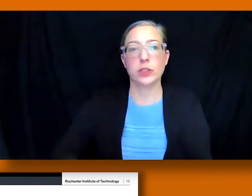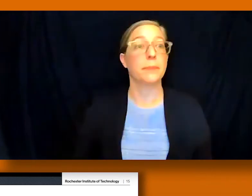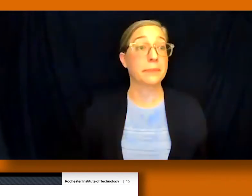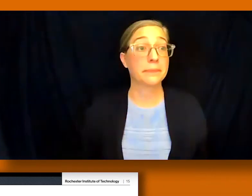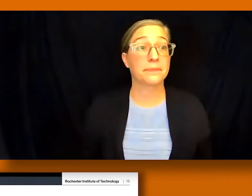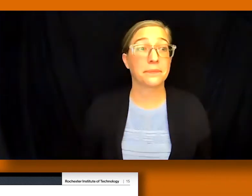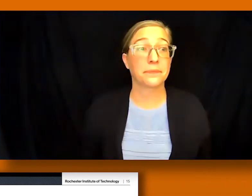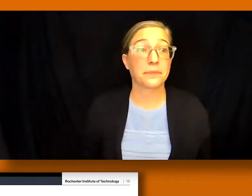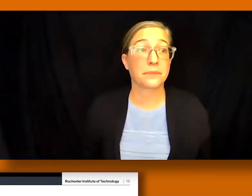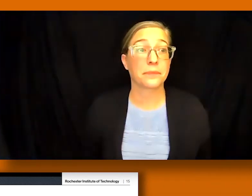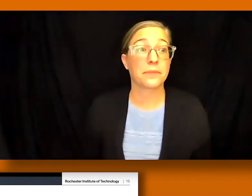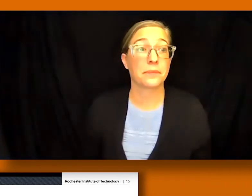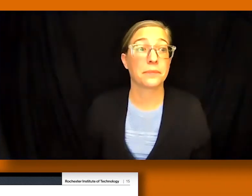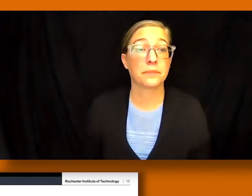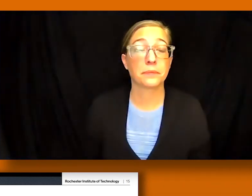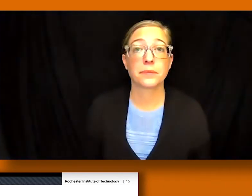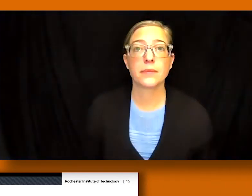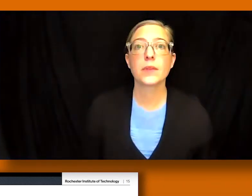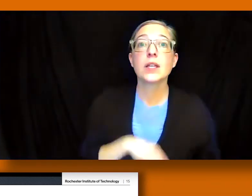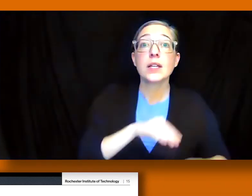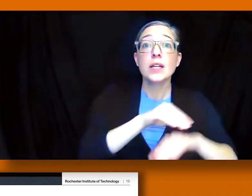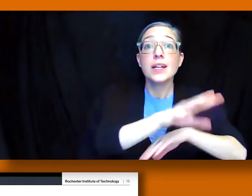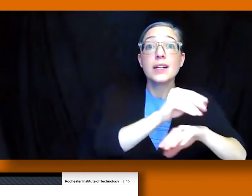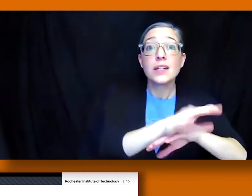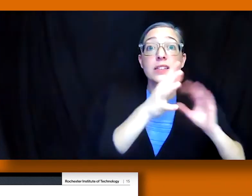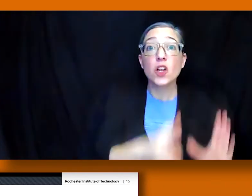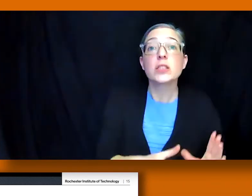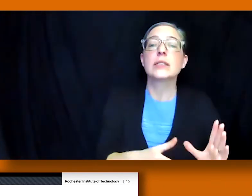Consultants are subject to FNA as well.